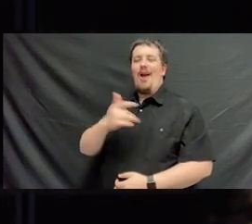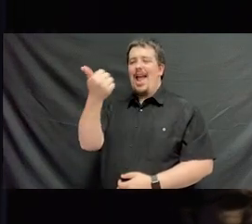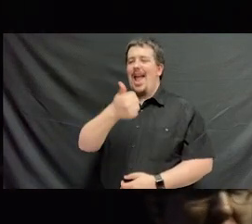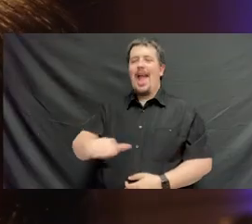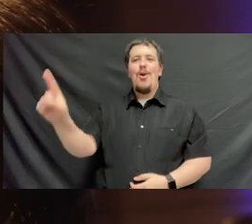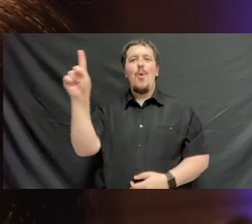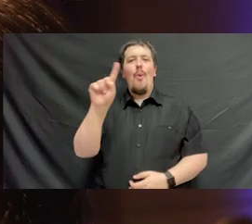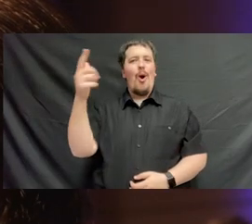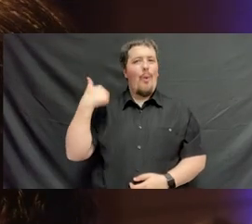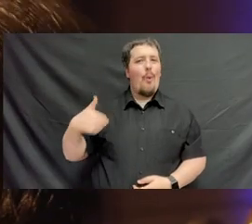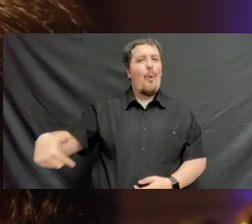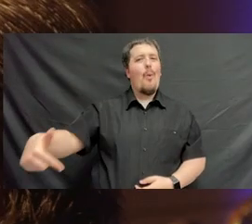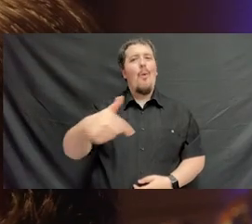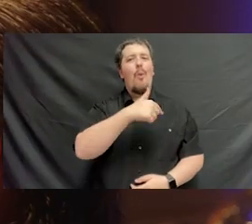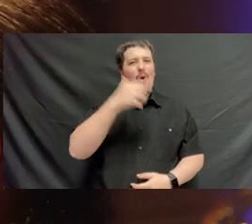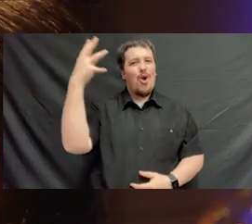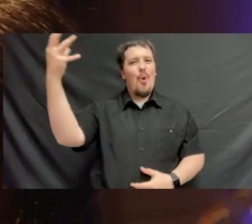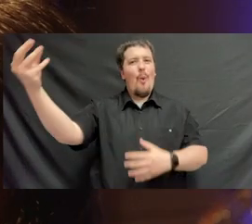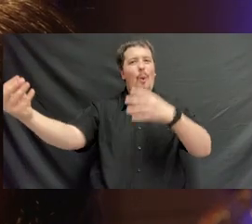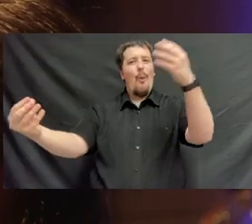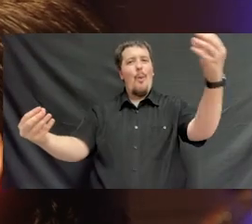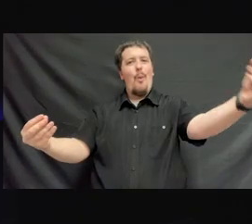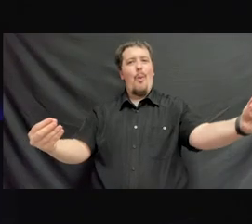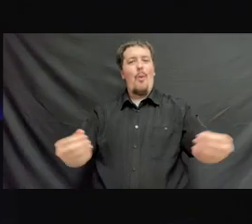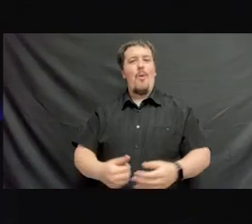Wherever we may roam